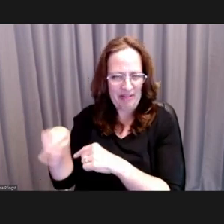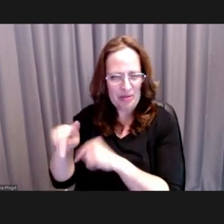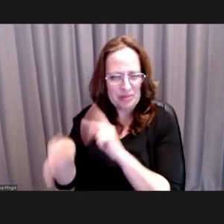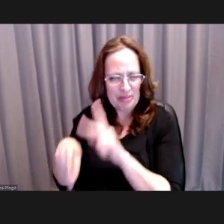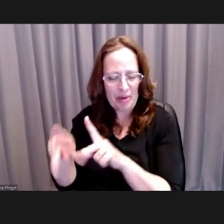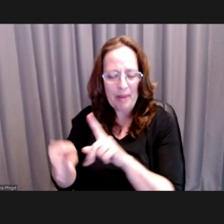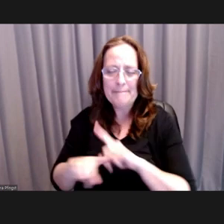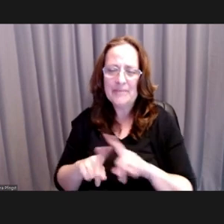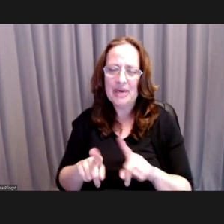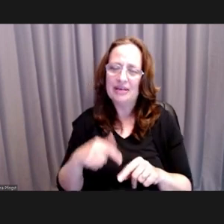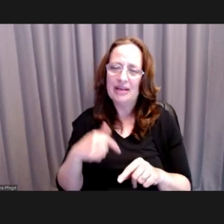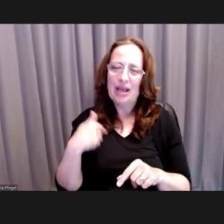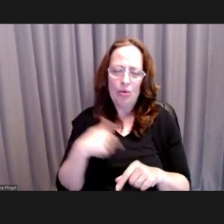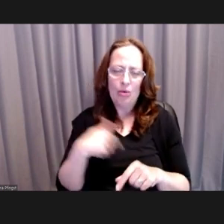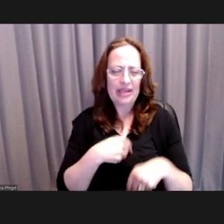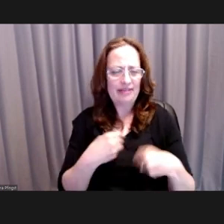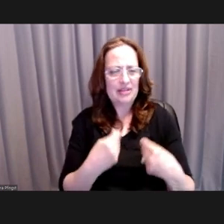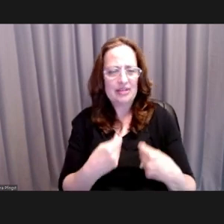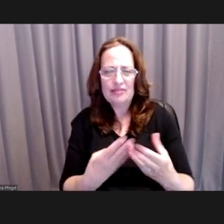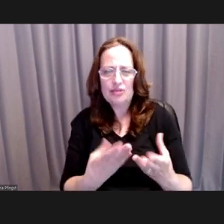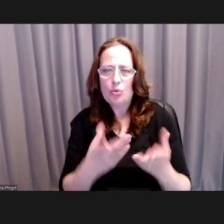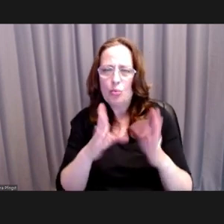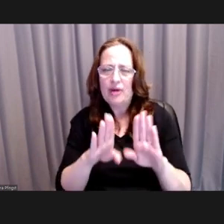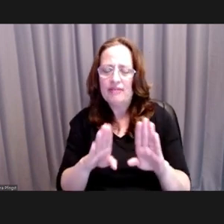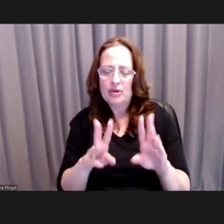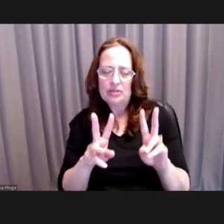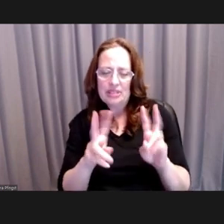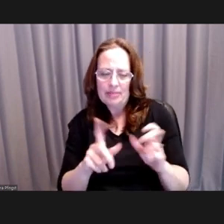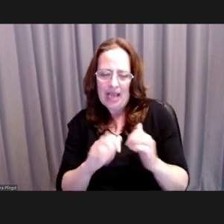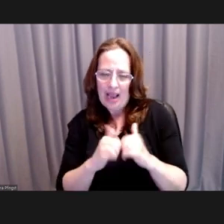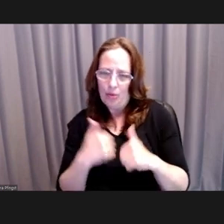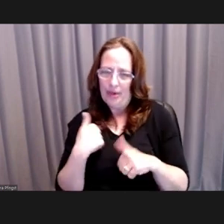just provide some background of what we can do to evaluate children who present with hearing loss.